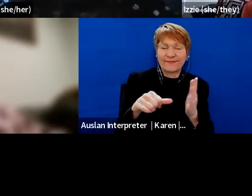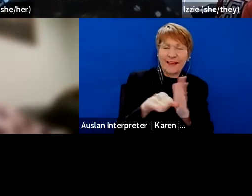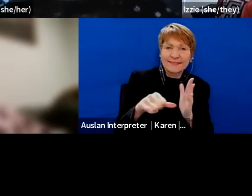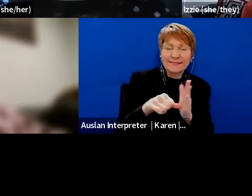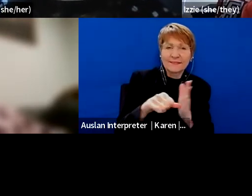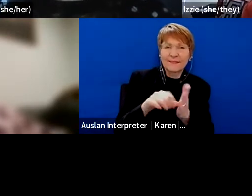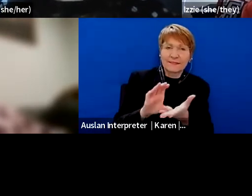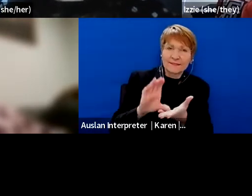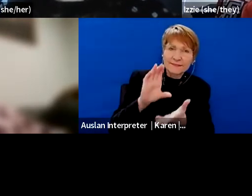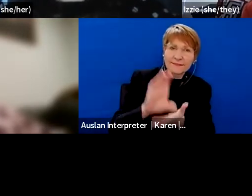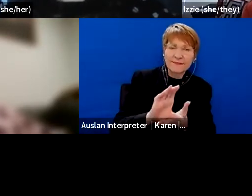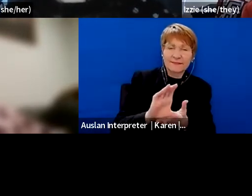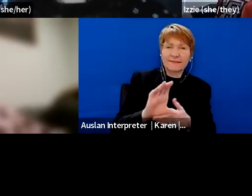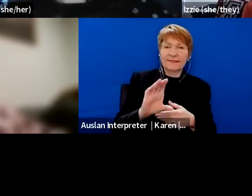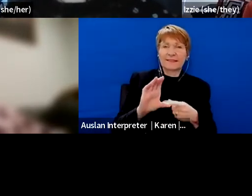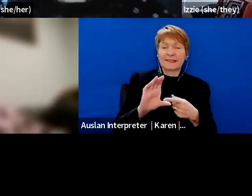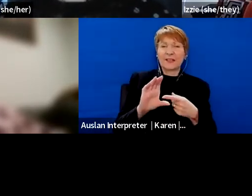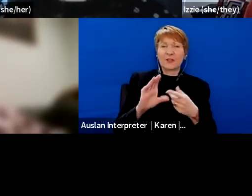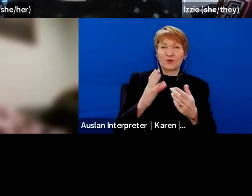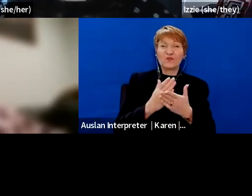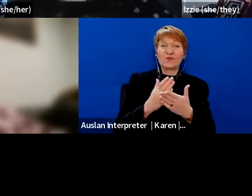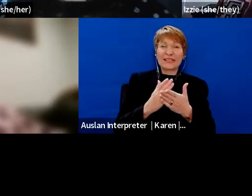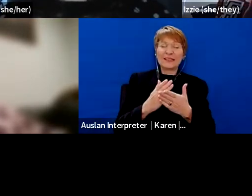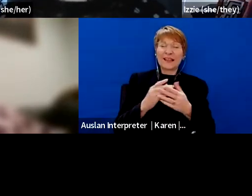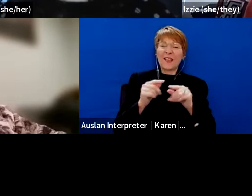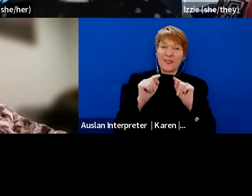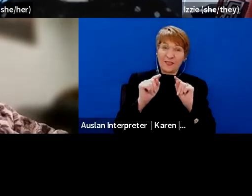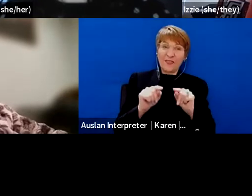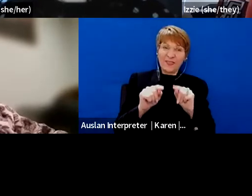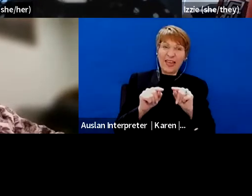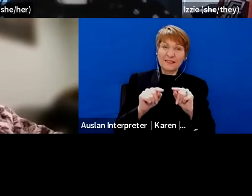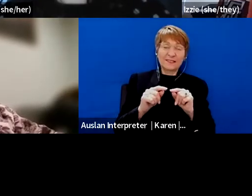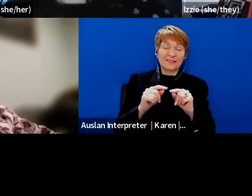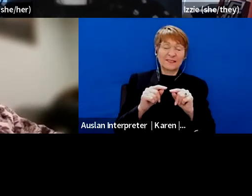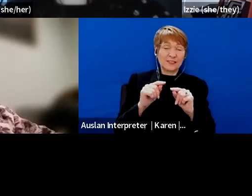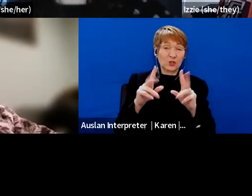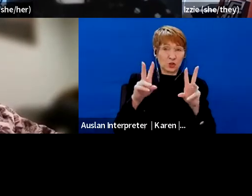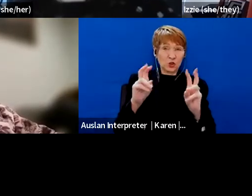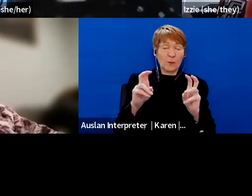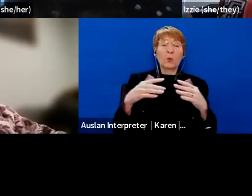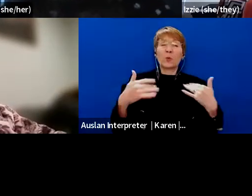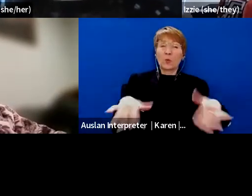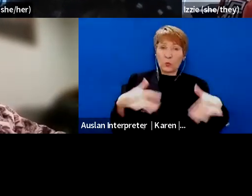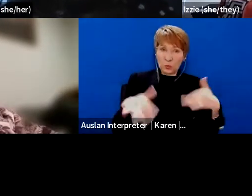Only because funding is a, and I'm using my hands here significantly big topic.